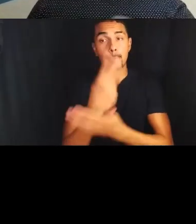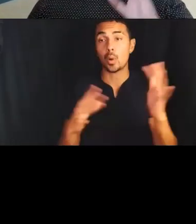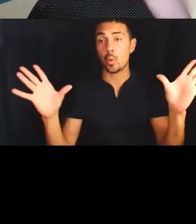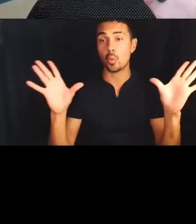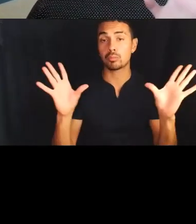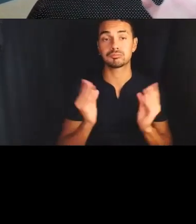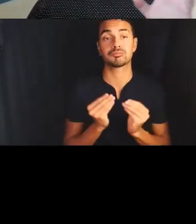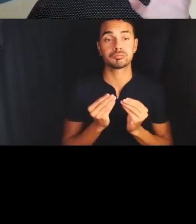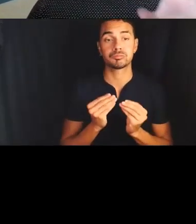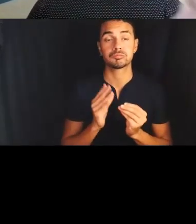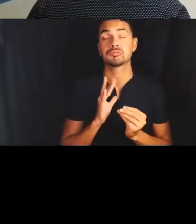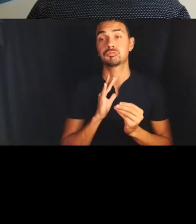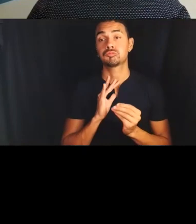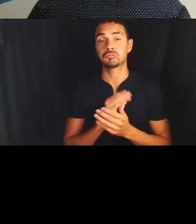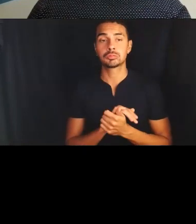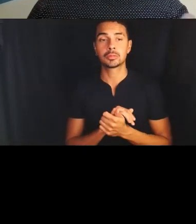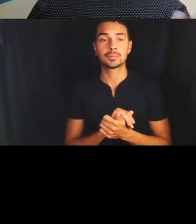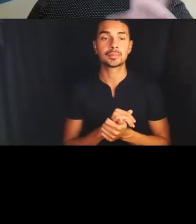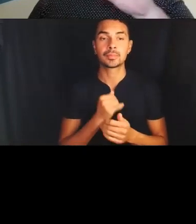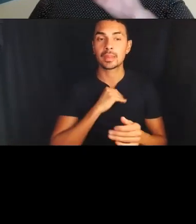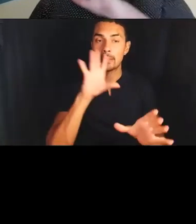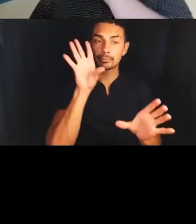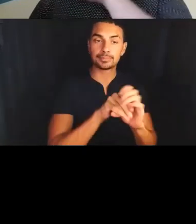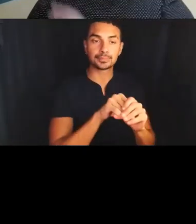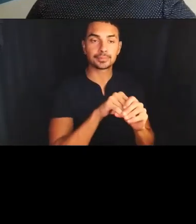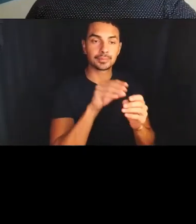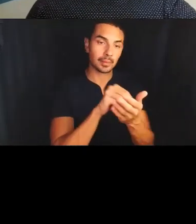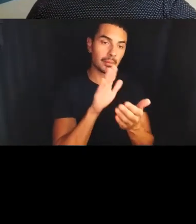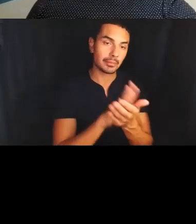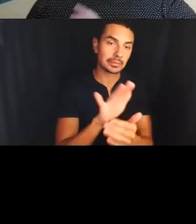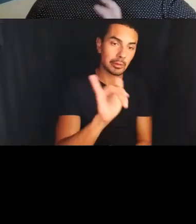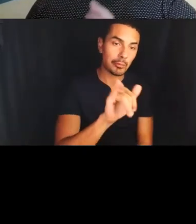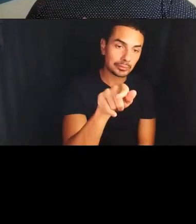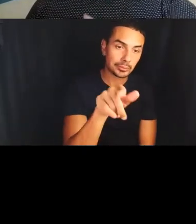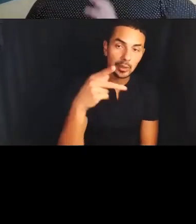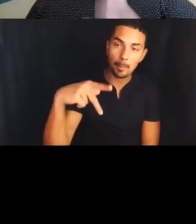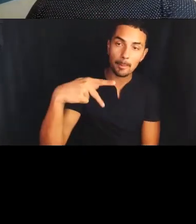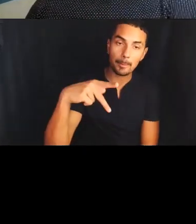So I ended up putting that in the purple trans section,